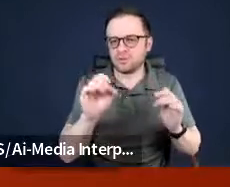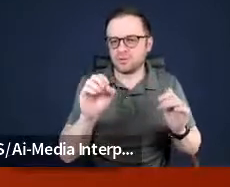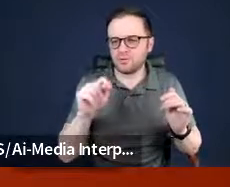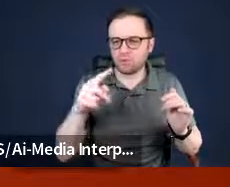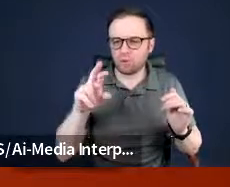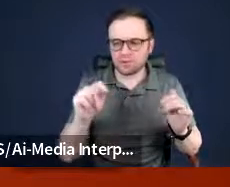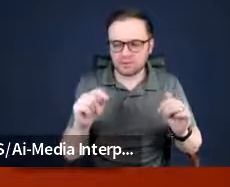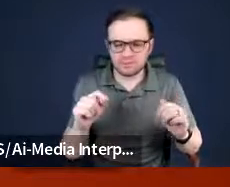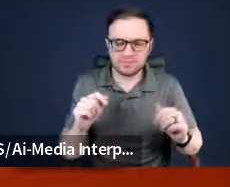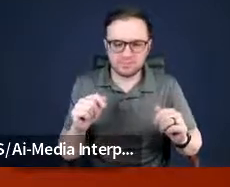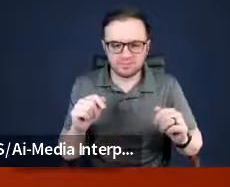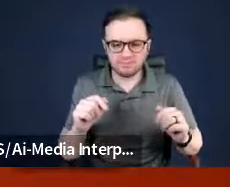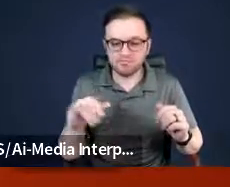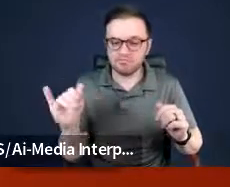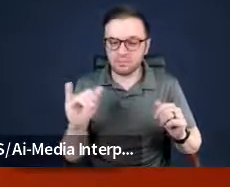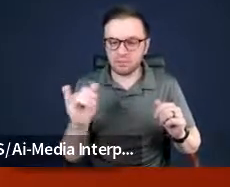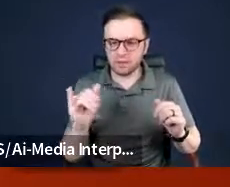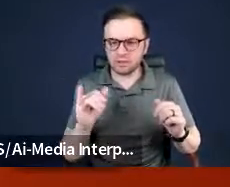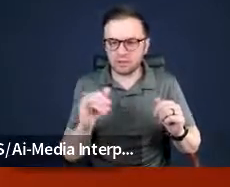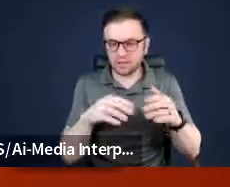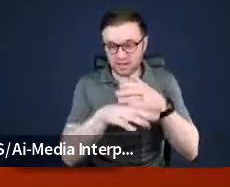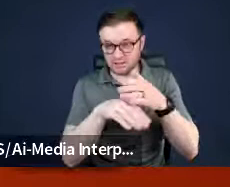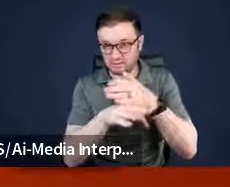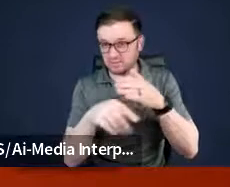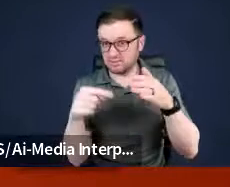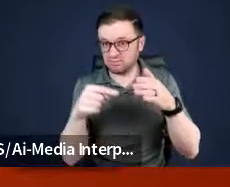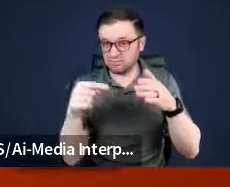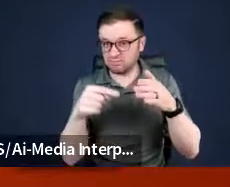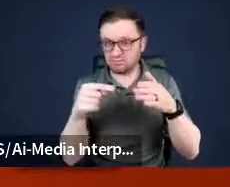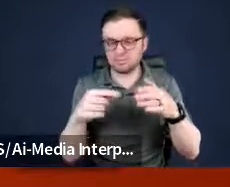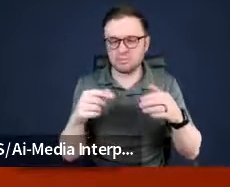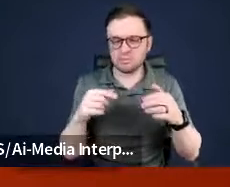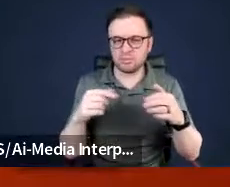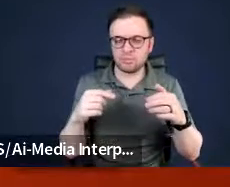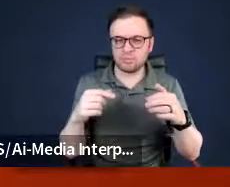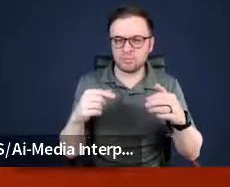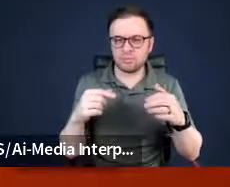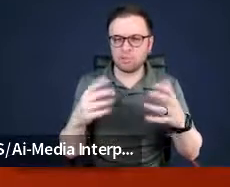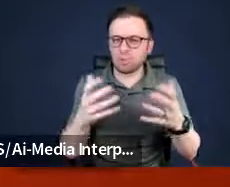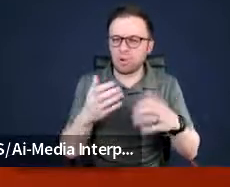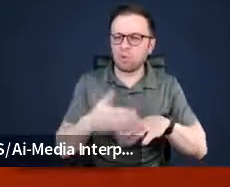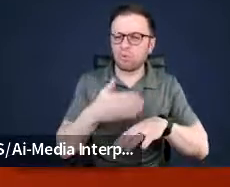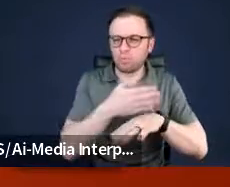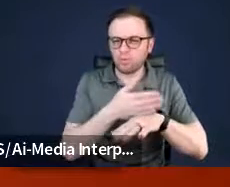We are really trying to make sure that all Marylanders can access the states digital footprint.